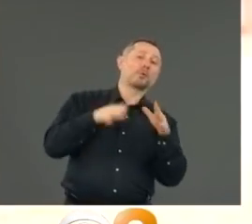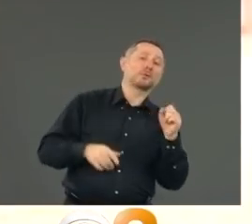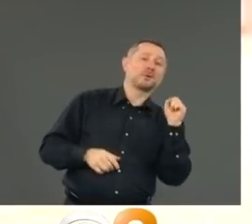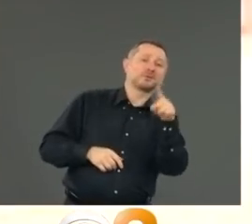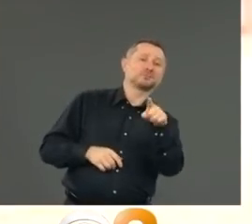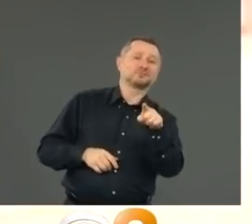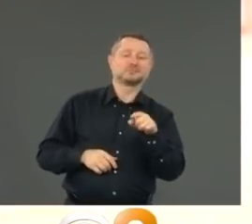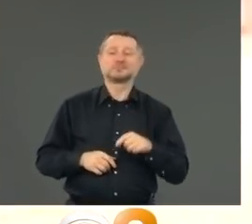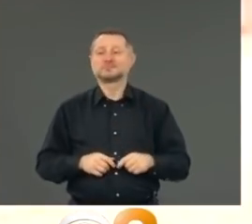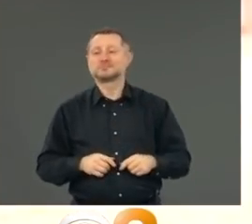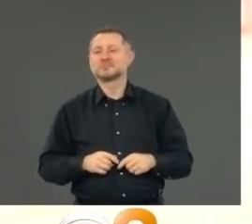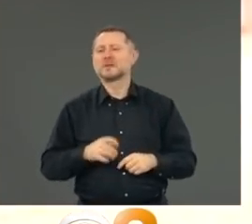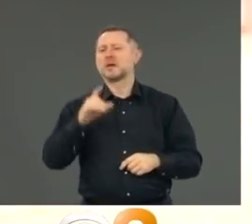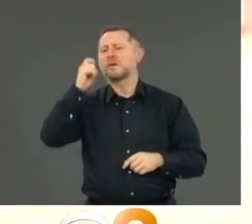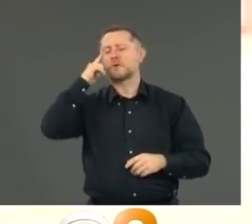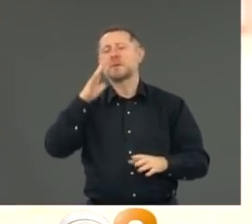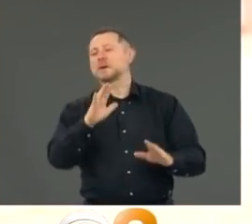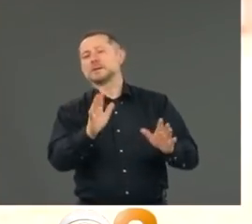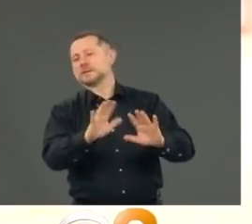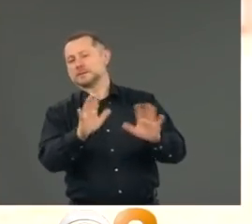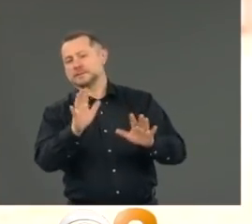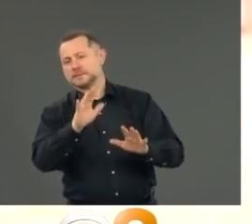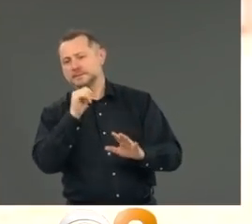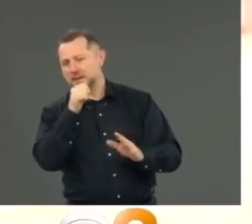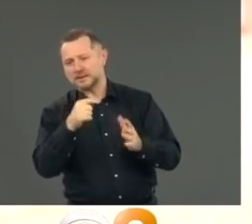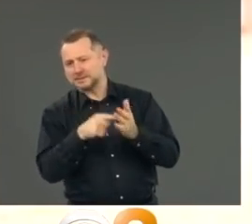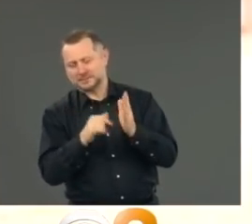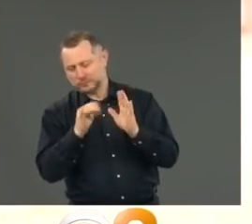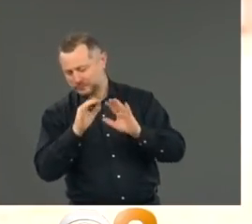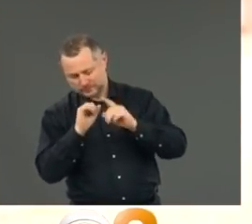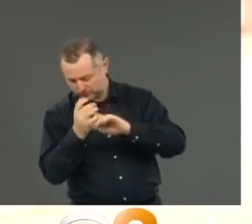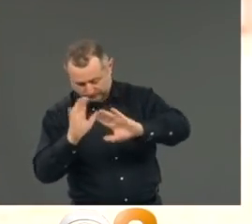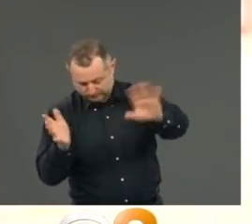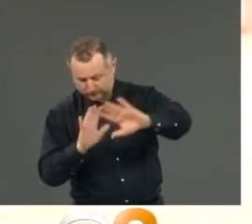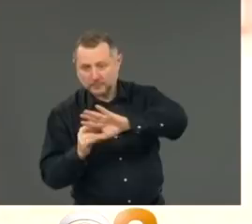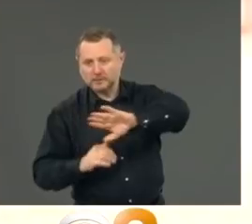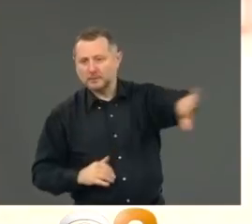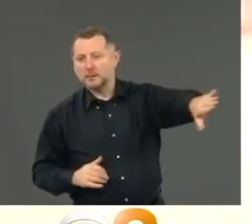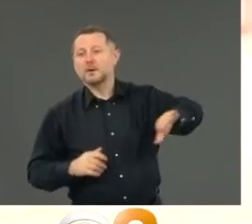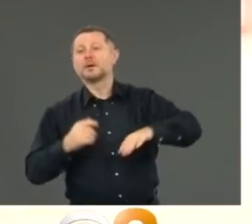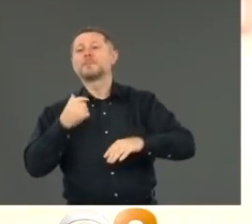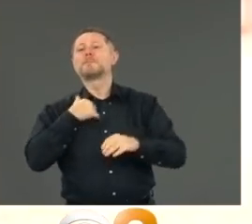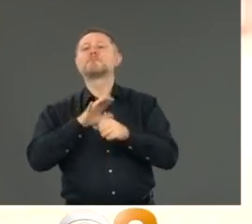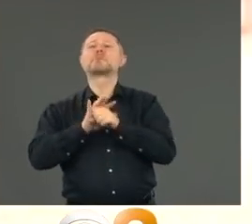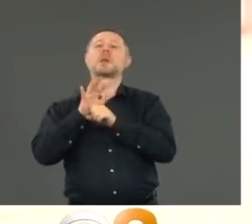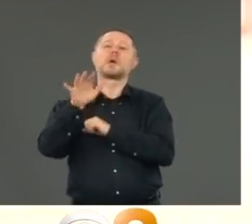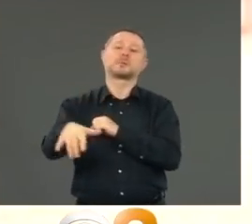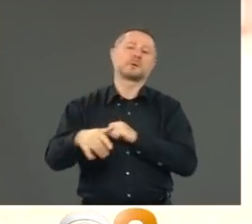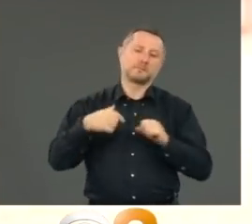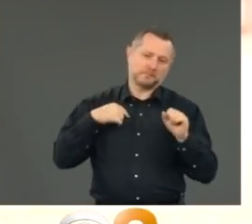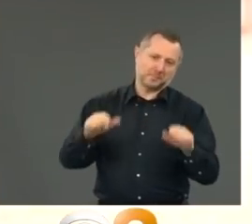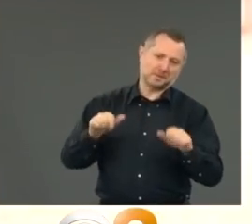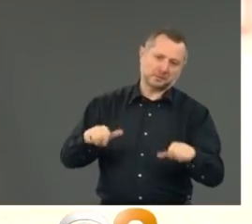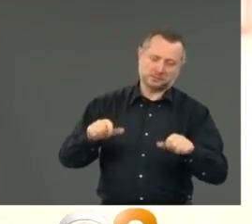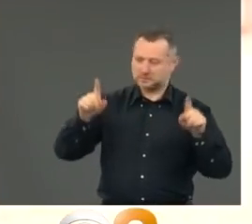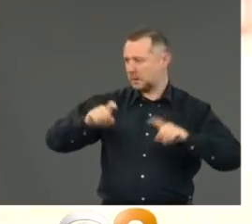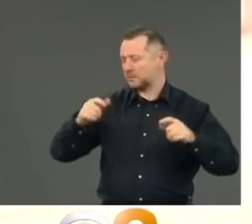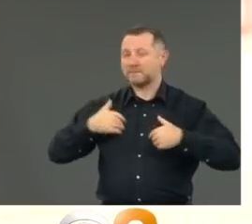SO WE KNOW WHERE THE INFECTION IS COMING FROM AND LIKE A LASER